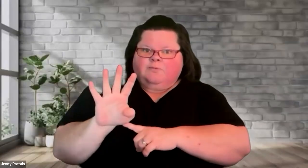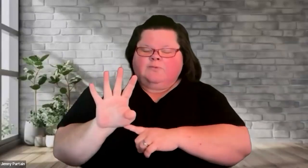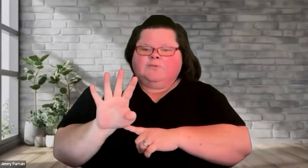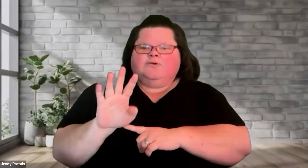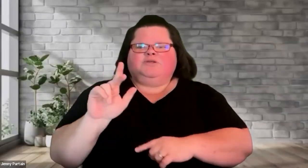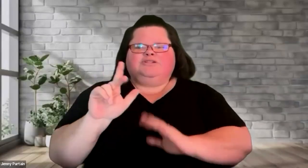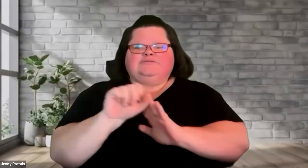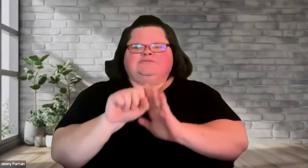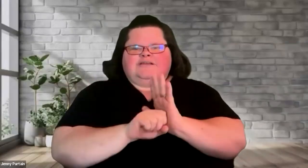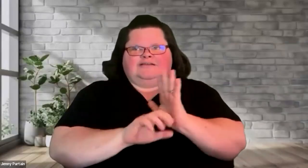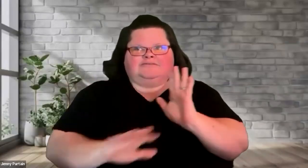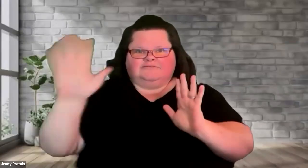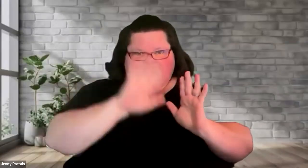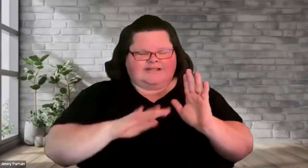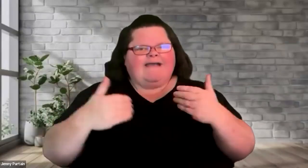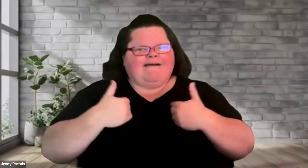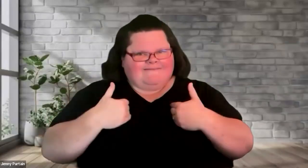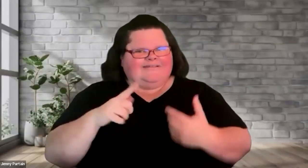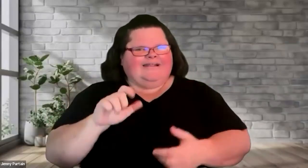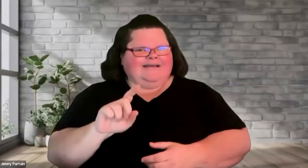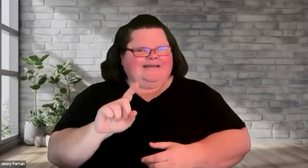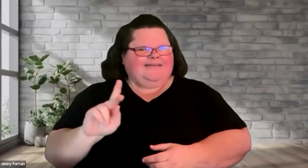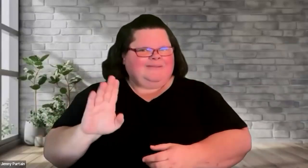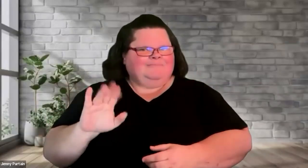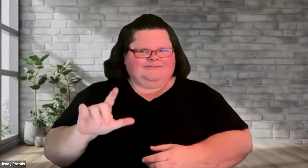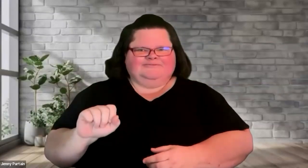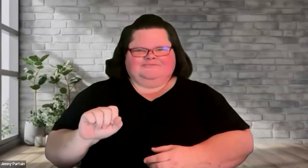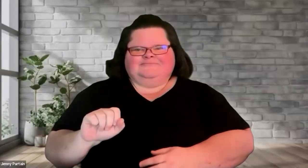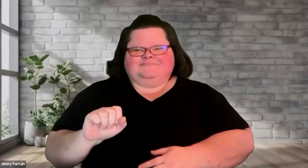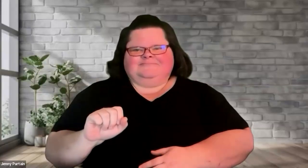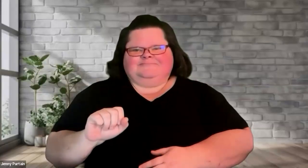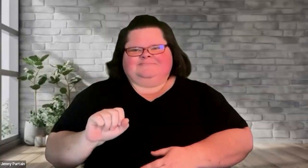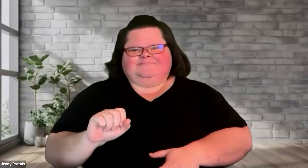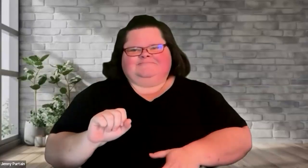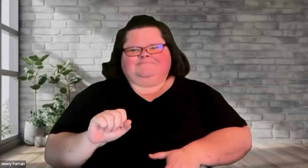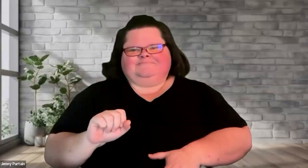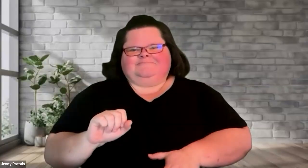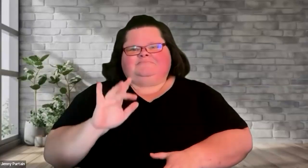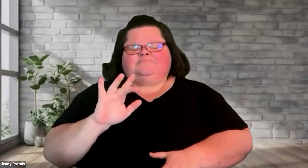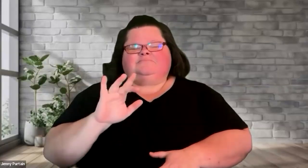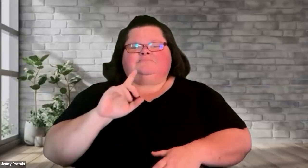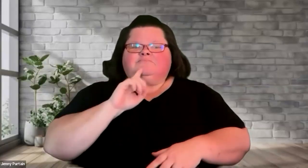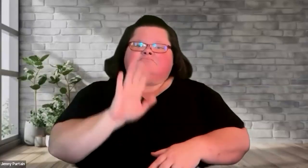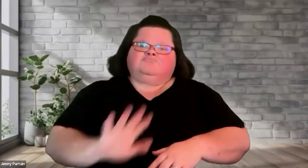As of 2024, we have 23 states involved with LEAD-K bills.